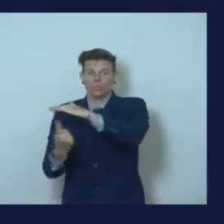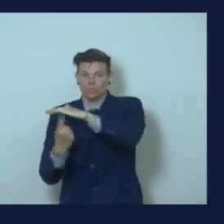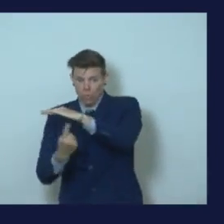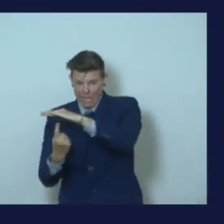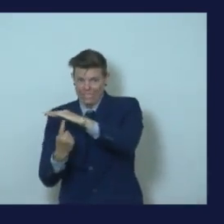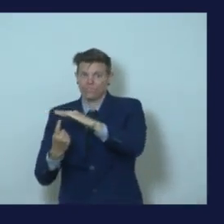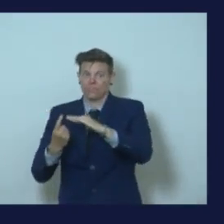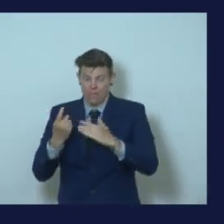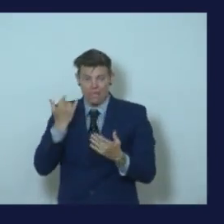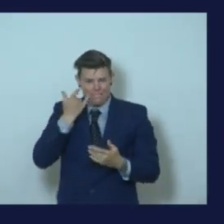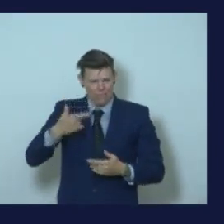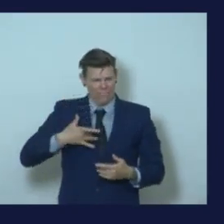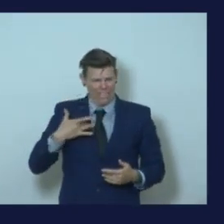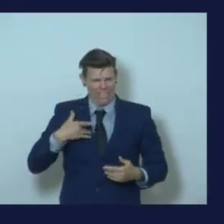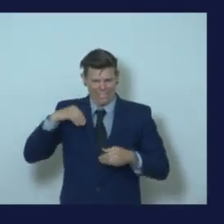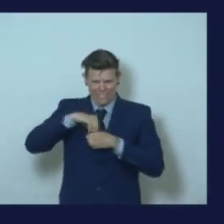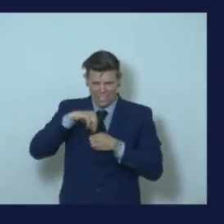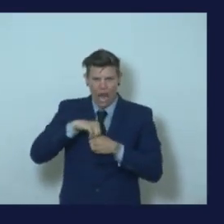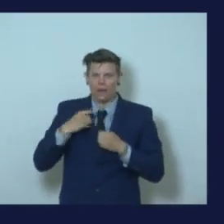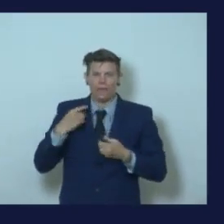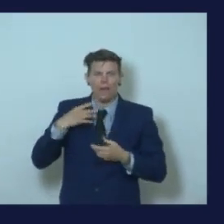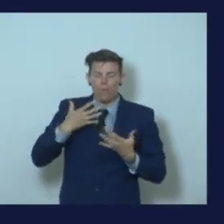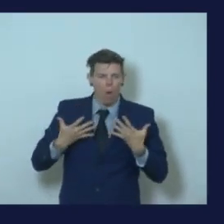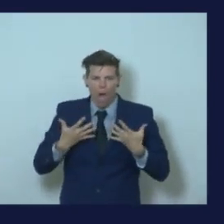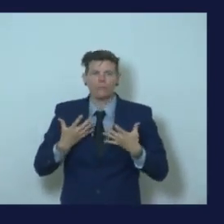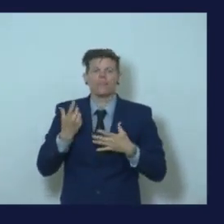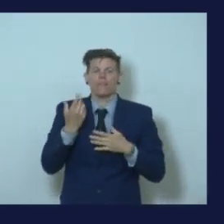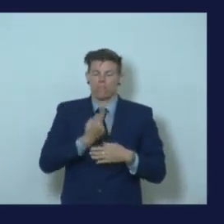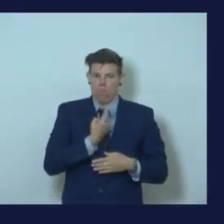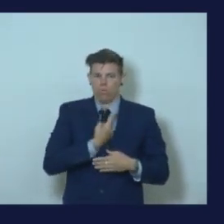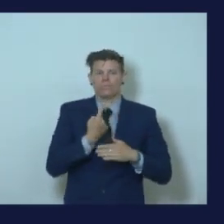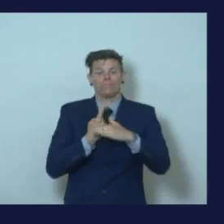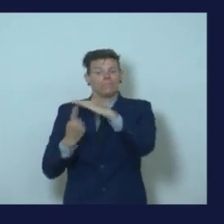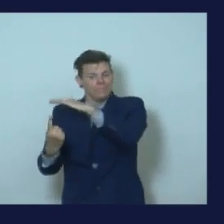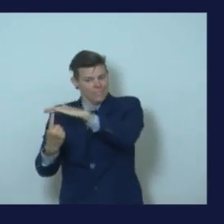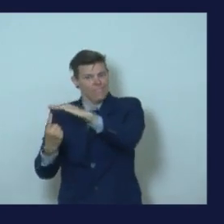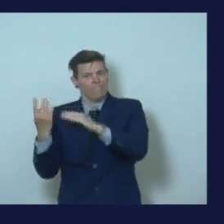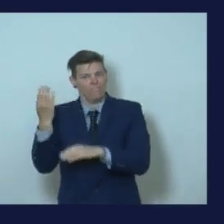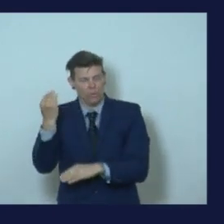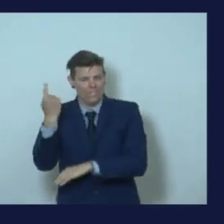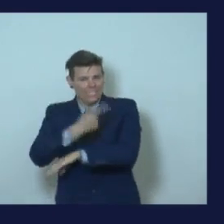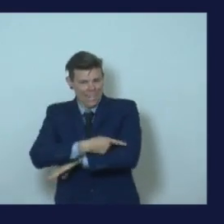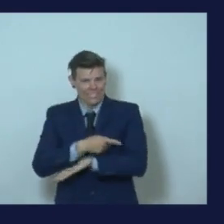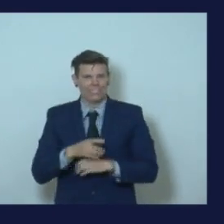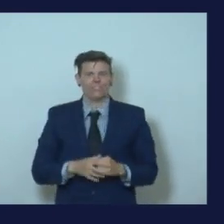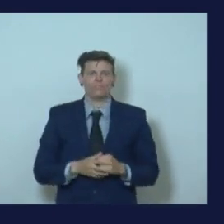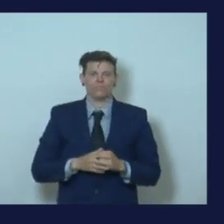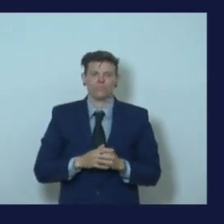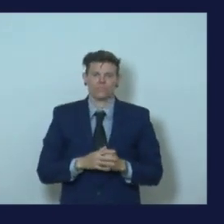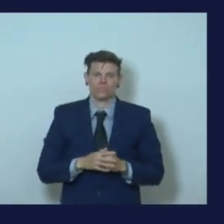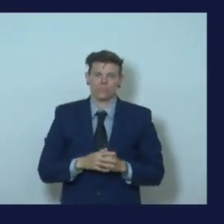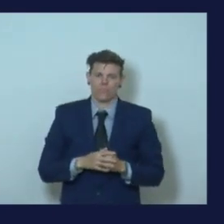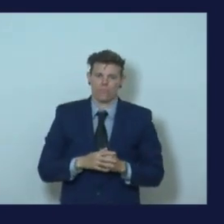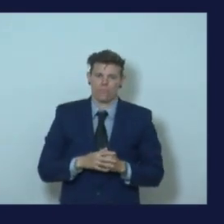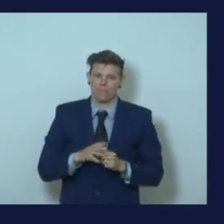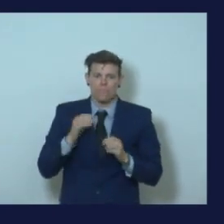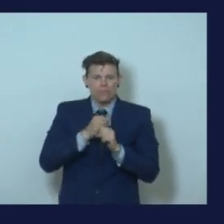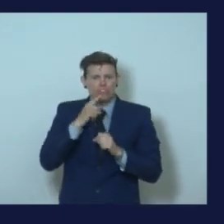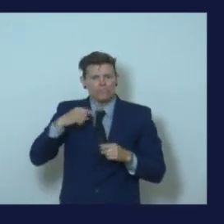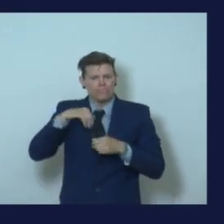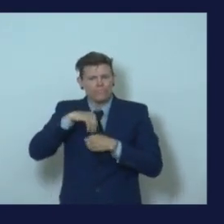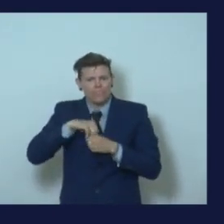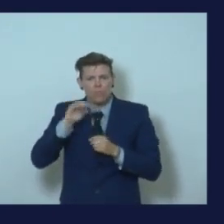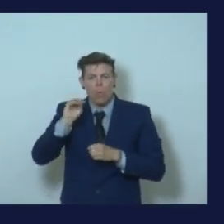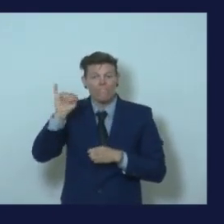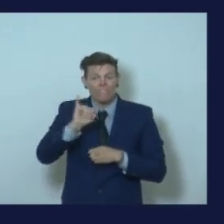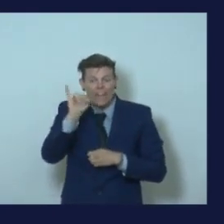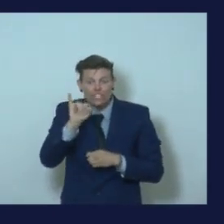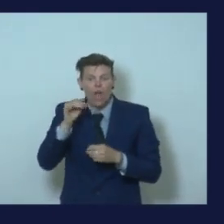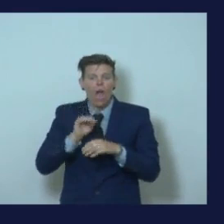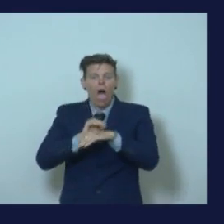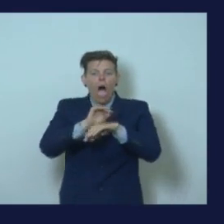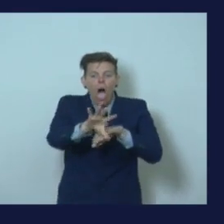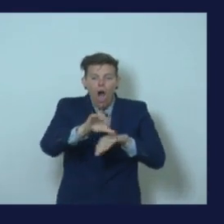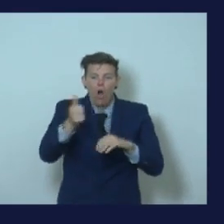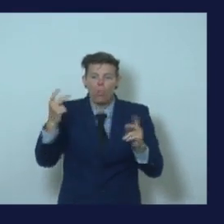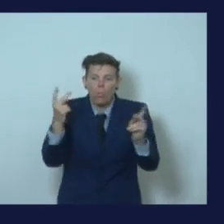DR. SOCIAL ISOLATION WHERE WE LOOK AT WHERE WHAT THE INFECTION DOES IN AN INDIVIDUAL AND HOW LONG WE WANT THEM TO BE ISOLATED IF YOU’RE NOT INFECTED, BUT WE WANT TO MAKE SURE THAT YOU’RE